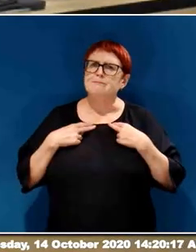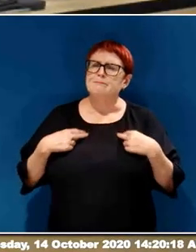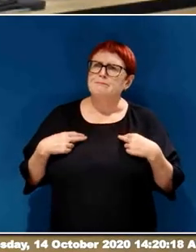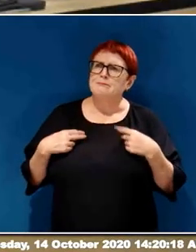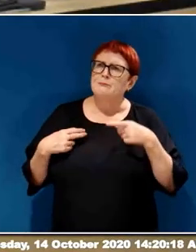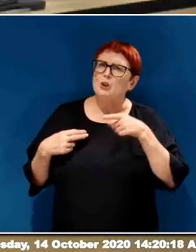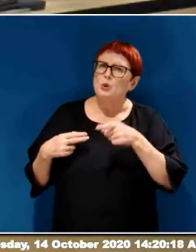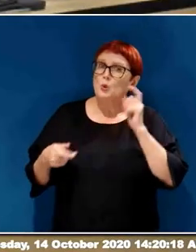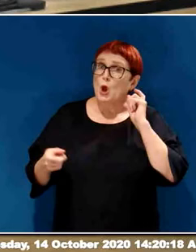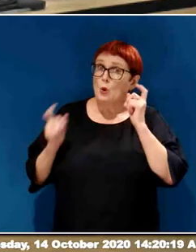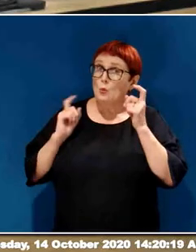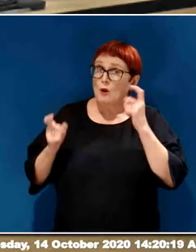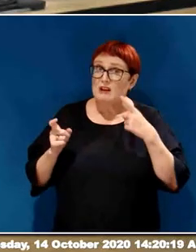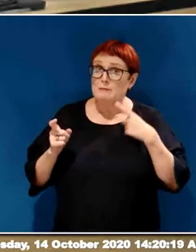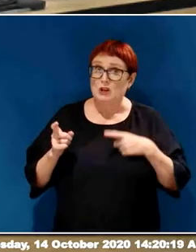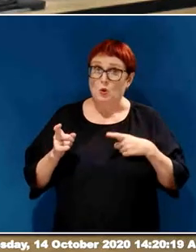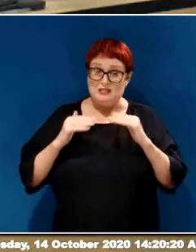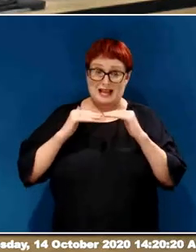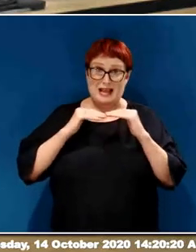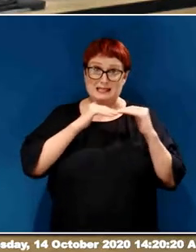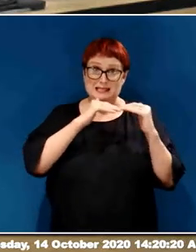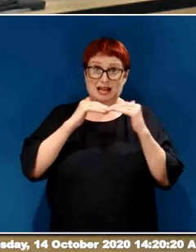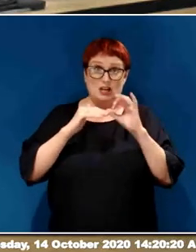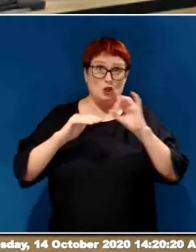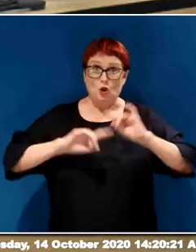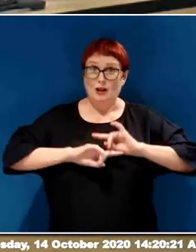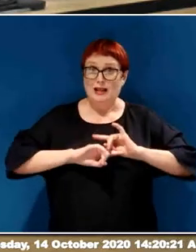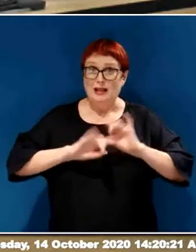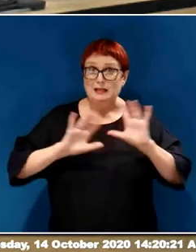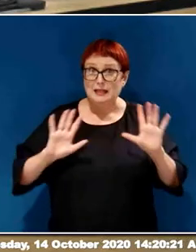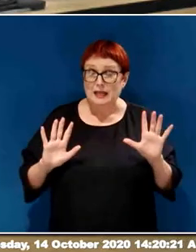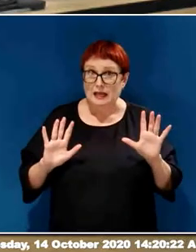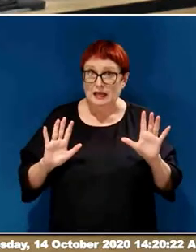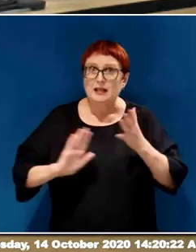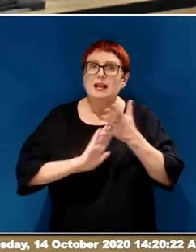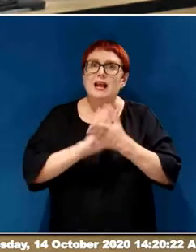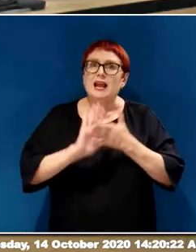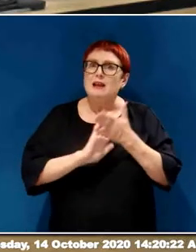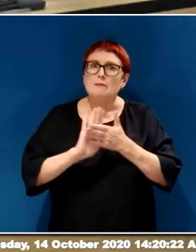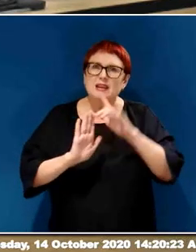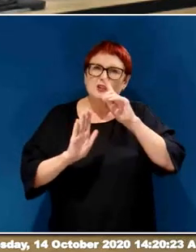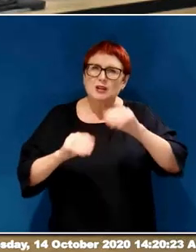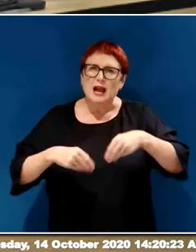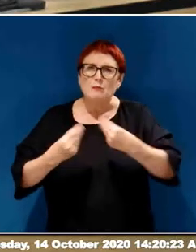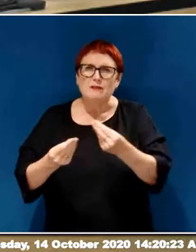landscape of quality and consistency; is that correct? DR de BRUIN: That's correct.